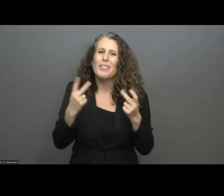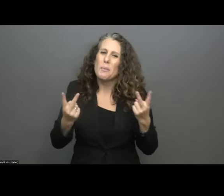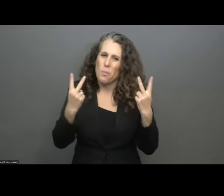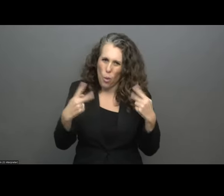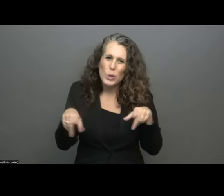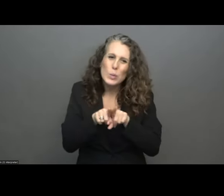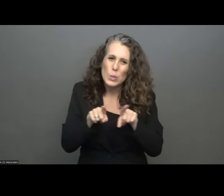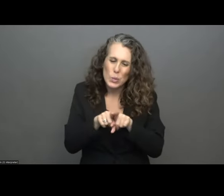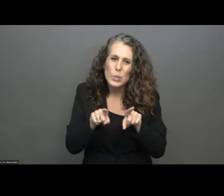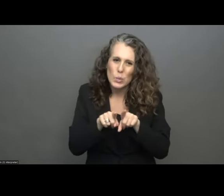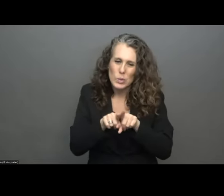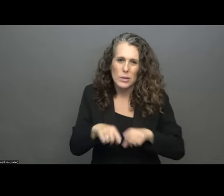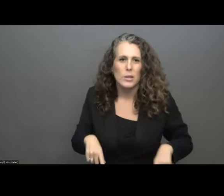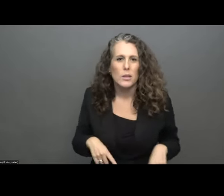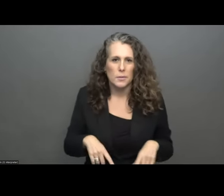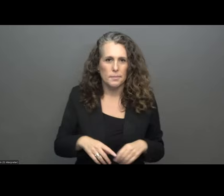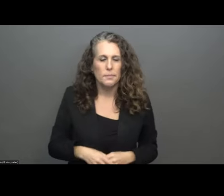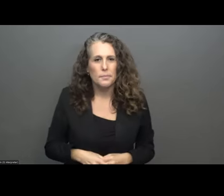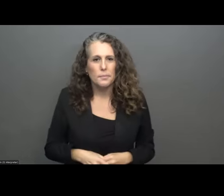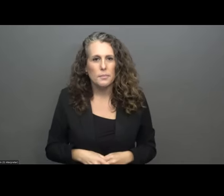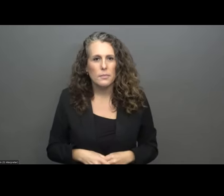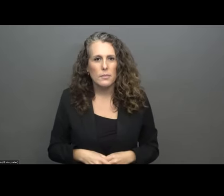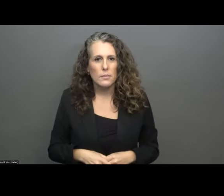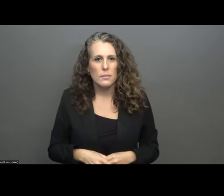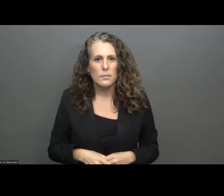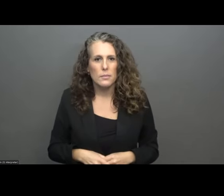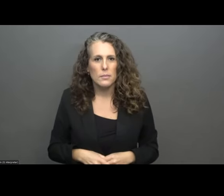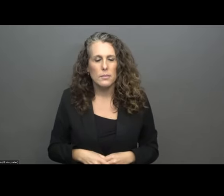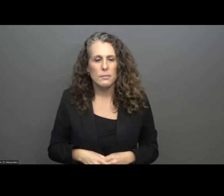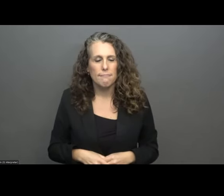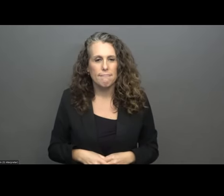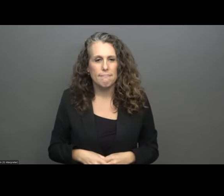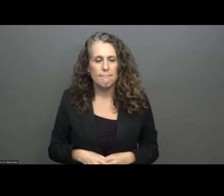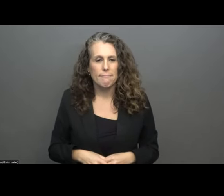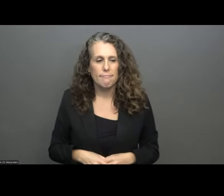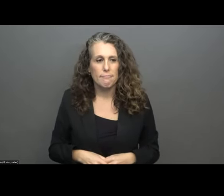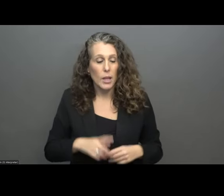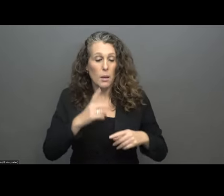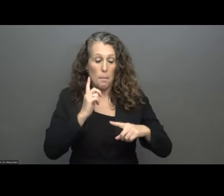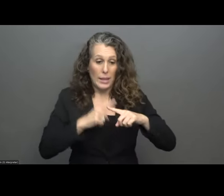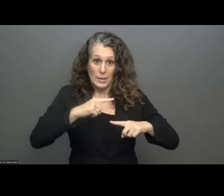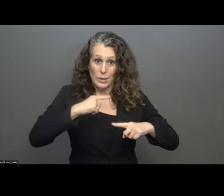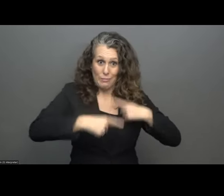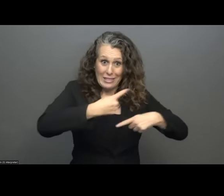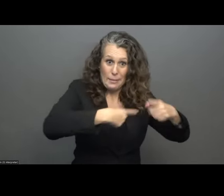via a quiet room that there isn't as you know, auto pz on the gap.